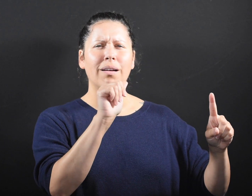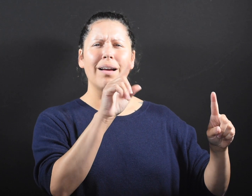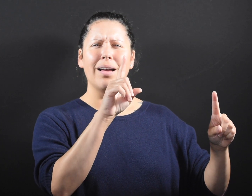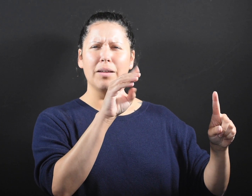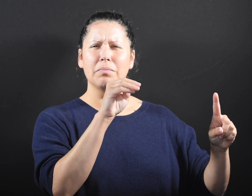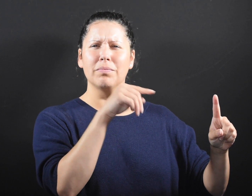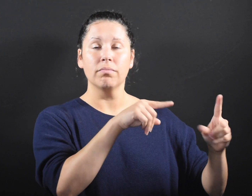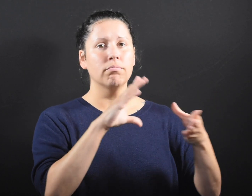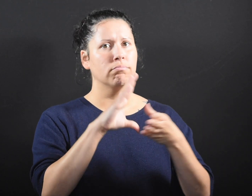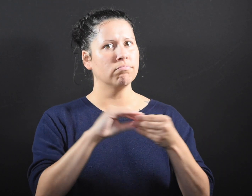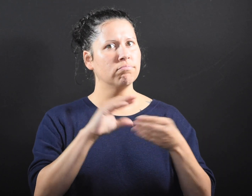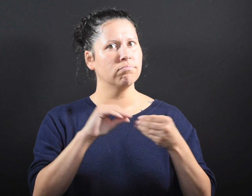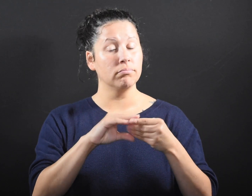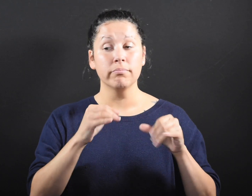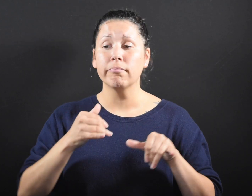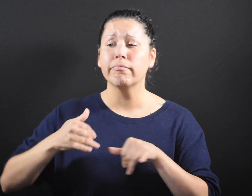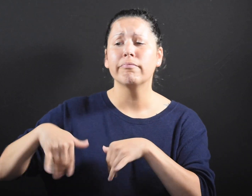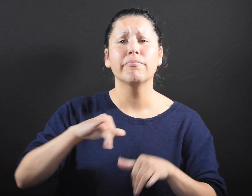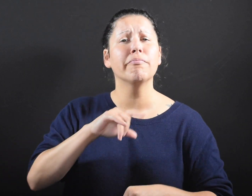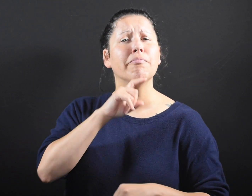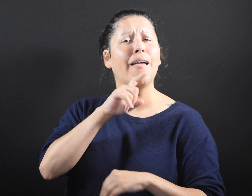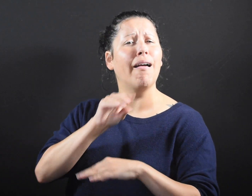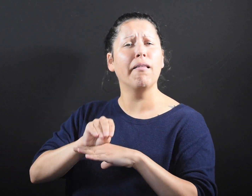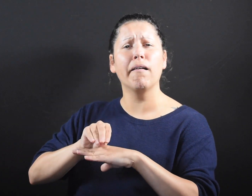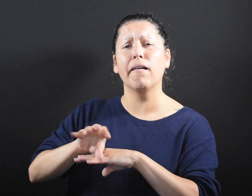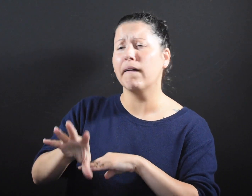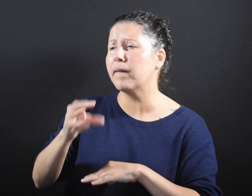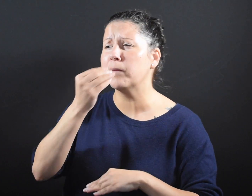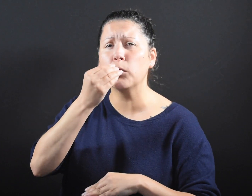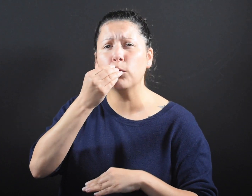and packaging. Some of the most common metals that get into food, according to